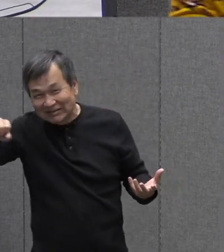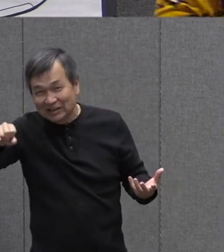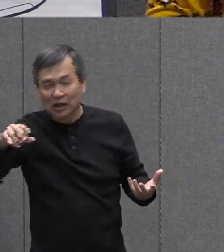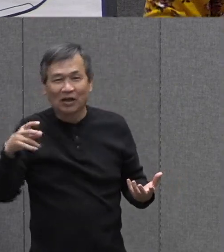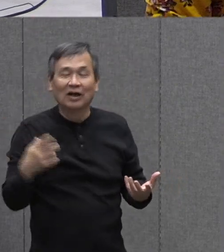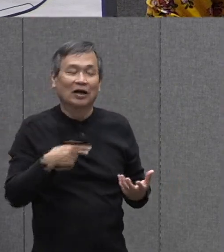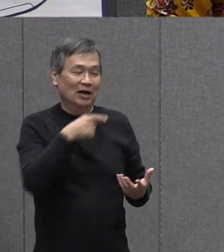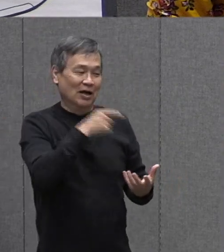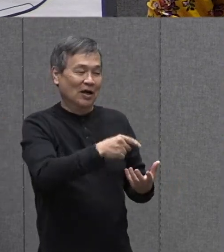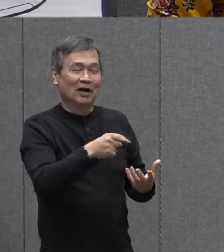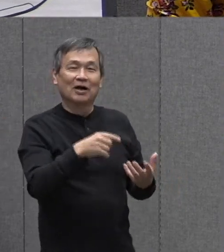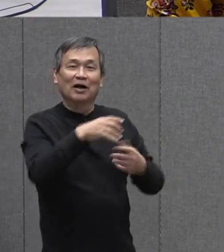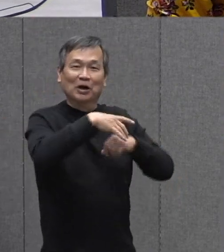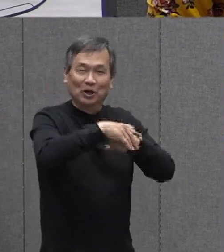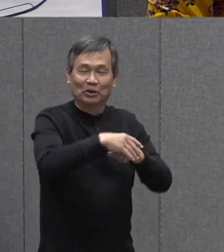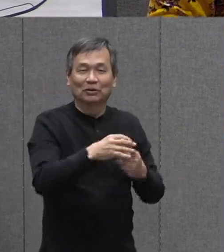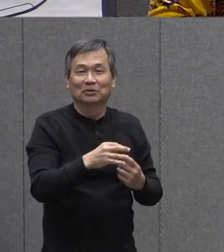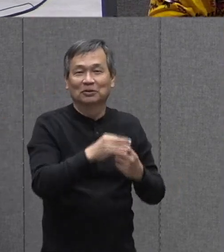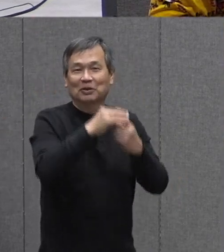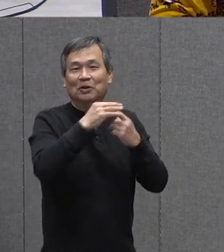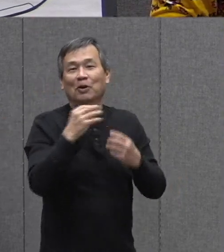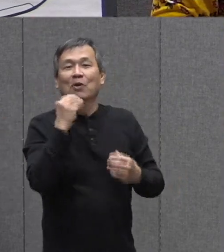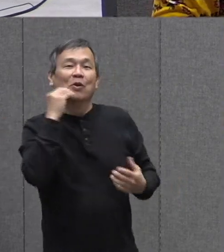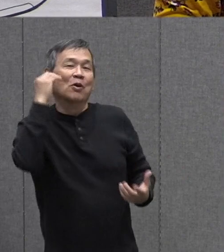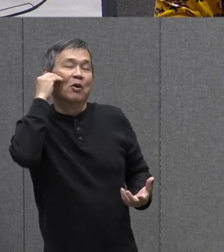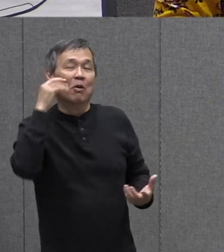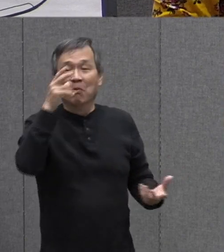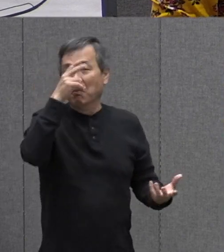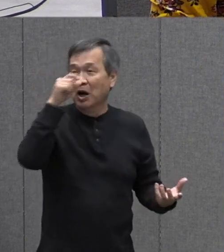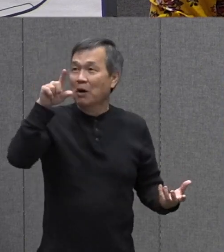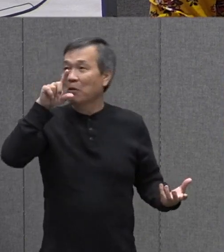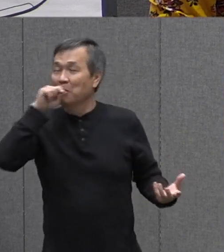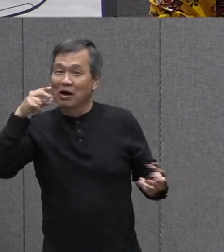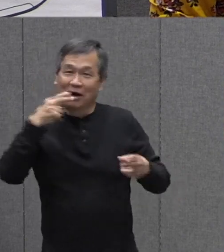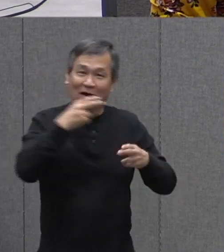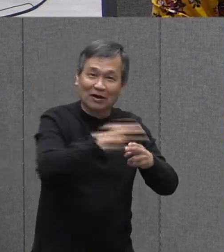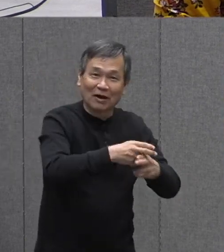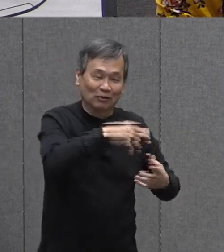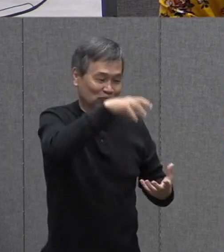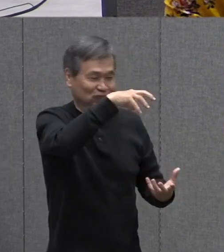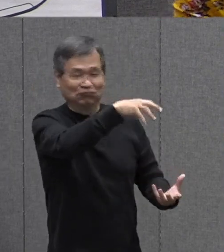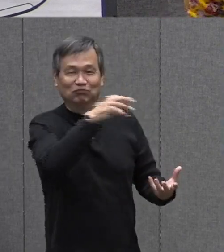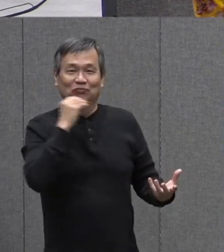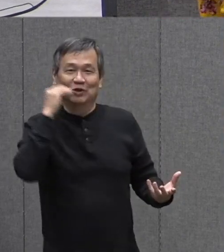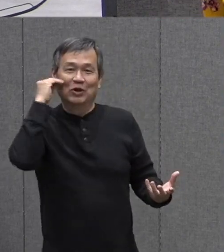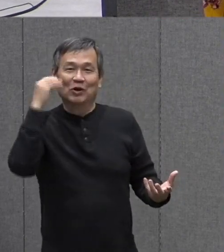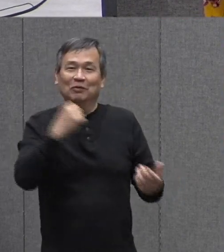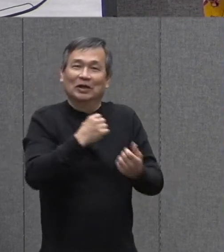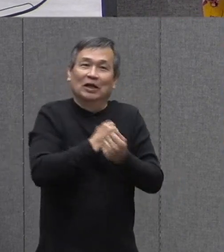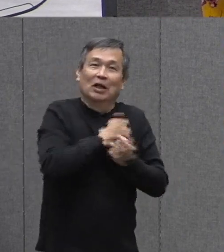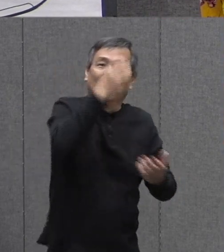"Earth is their special home. "Bugs and birds call the earth their home, "they love the open blue skies".